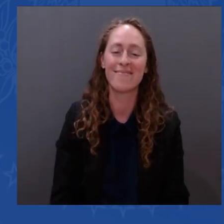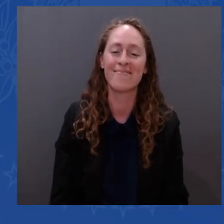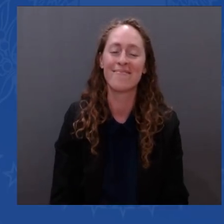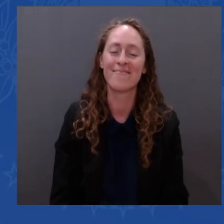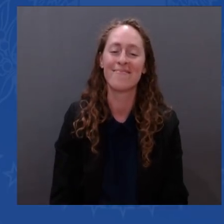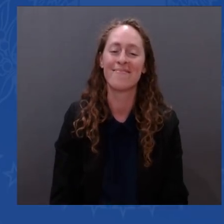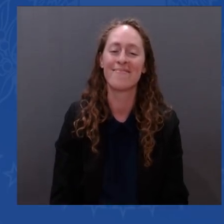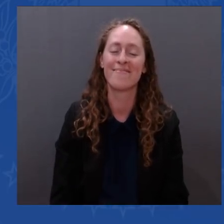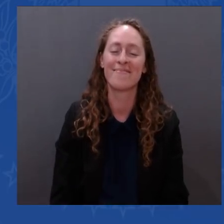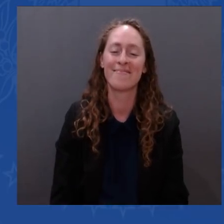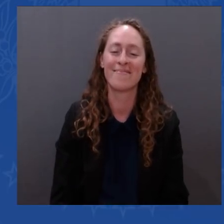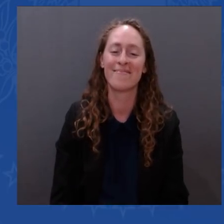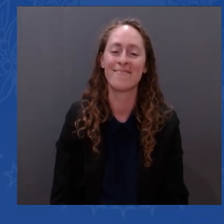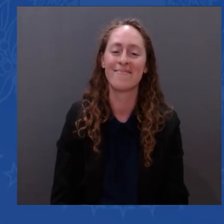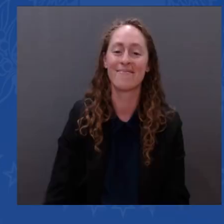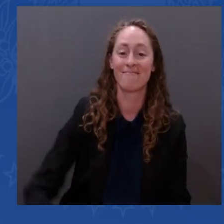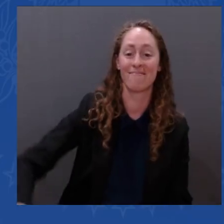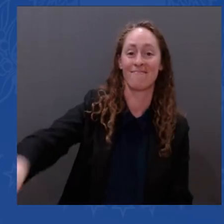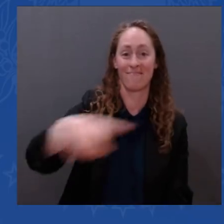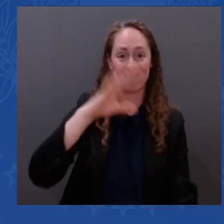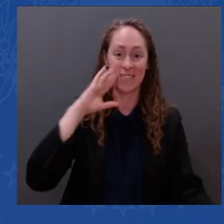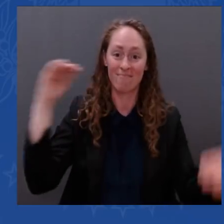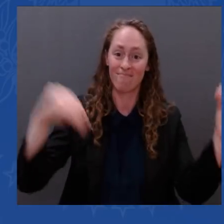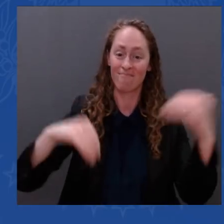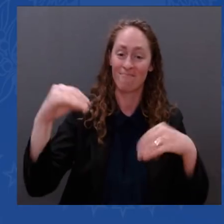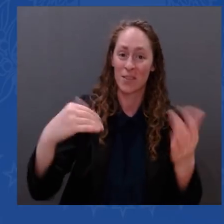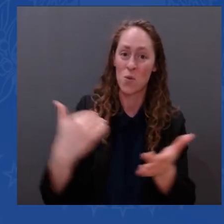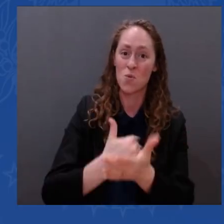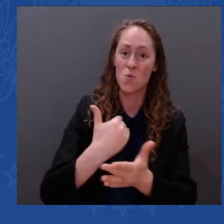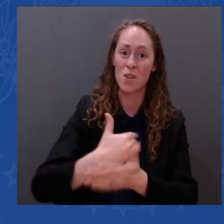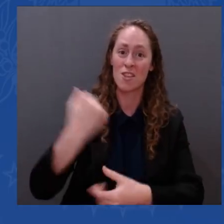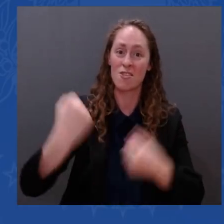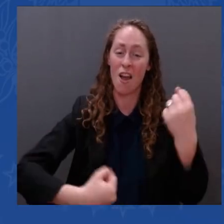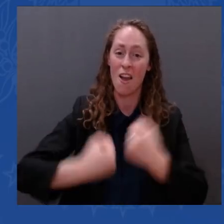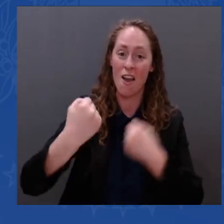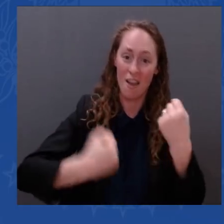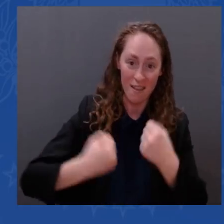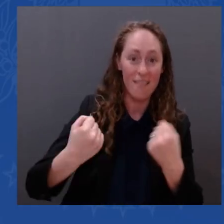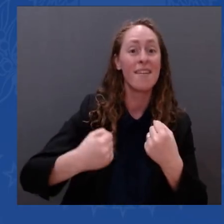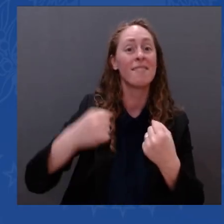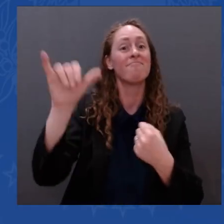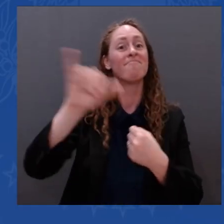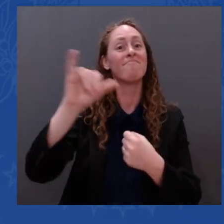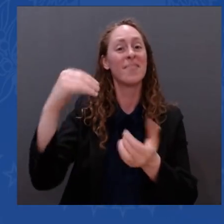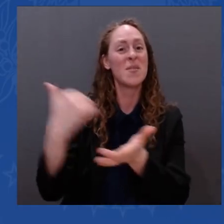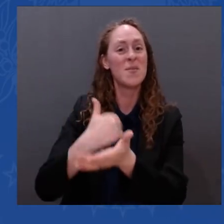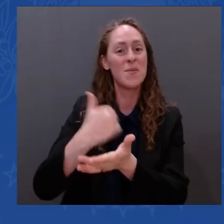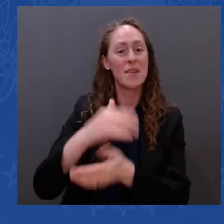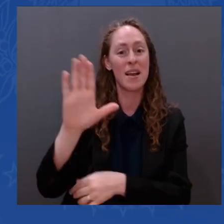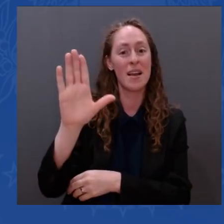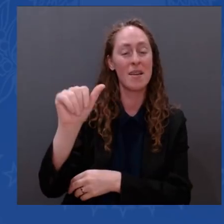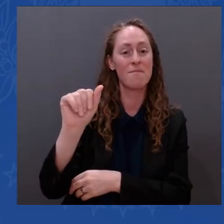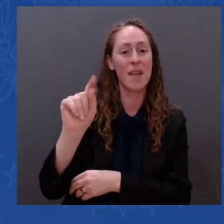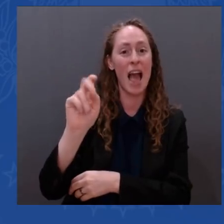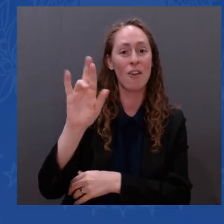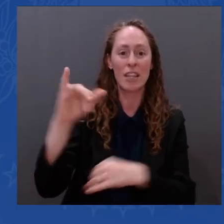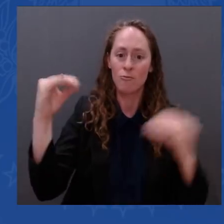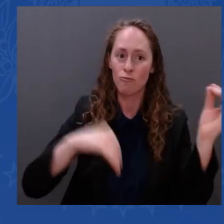And the workers in Georgia who will build these pla- -- these plants and manufacture this new electric battery technology,